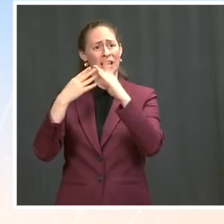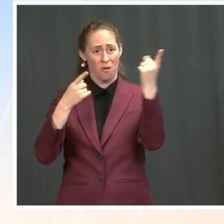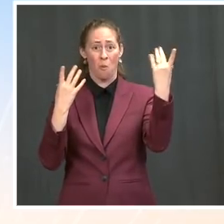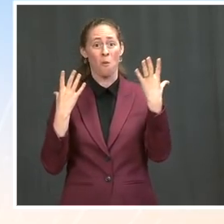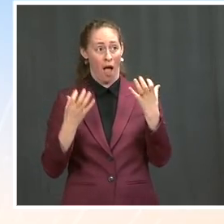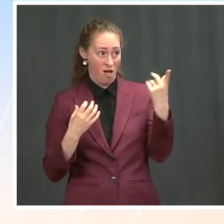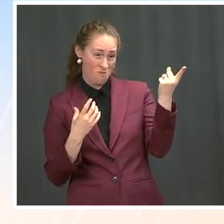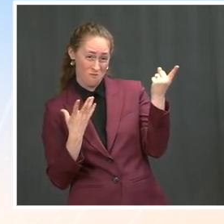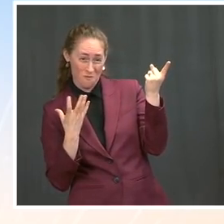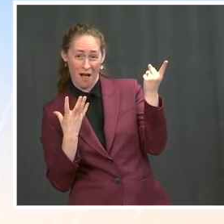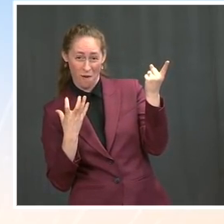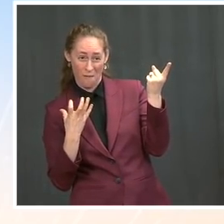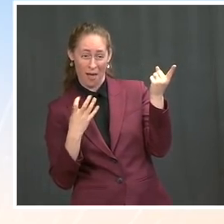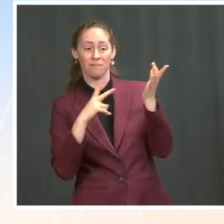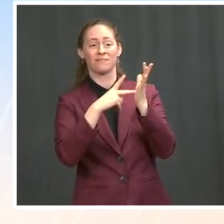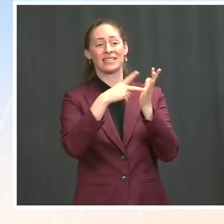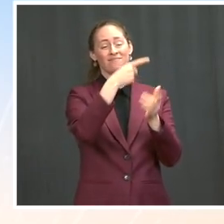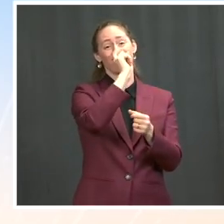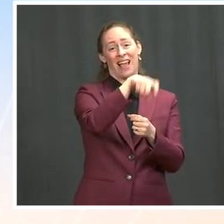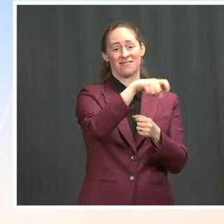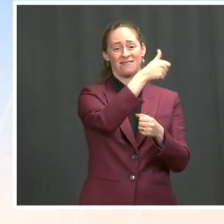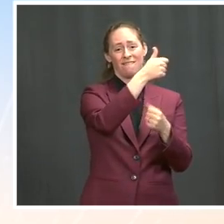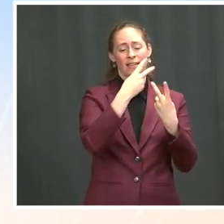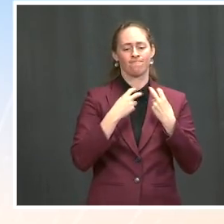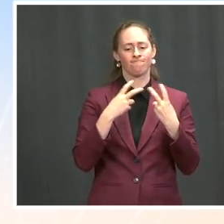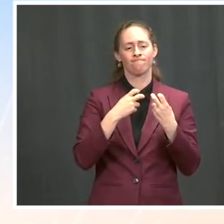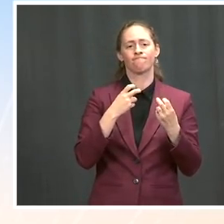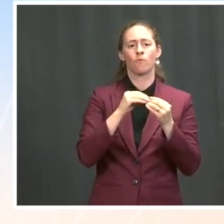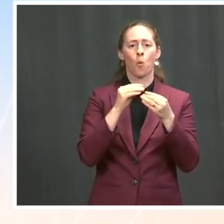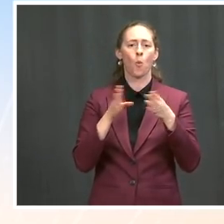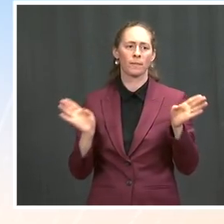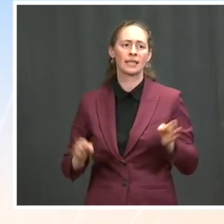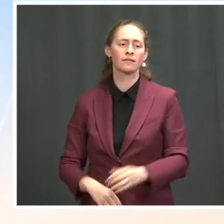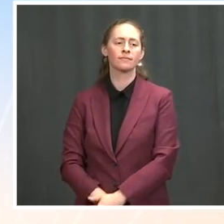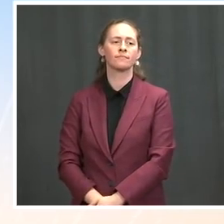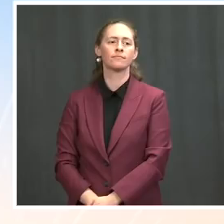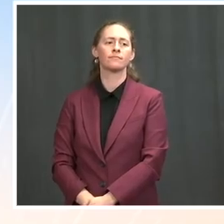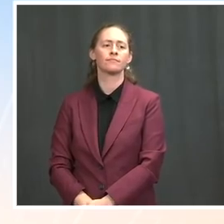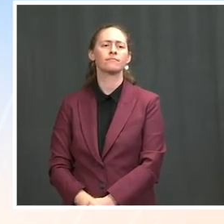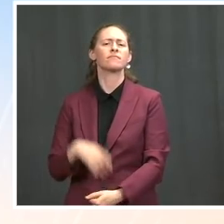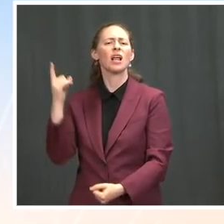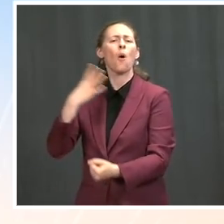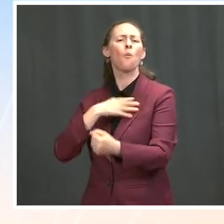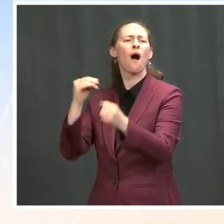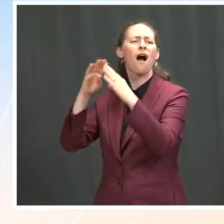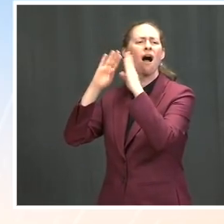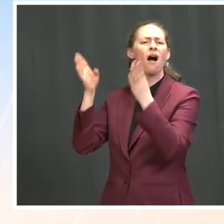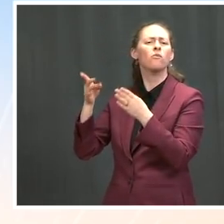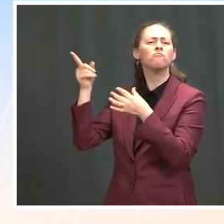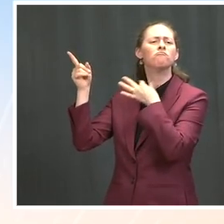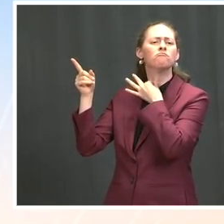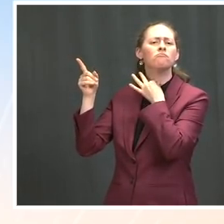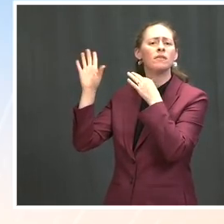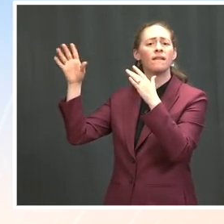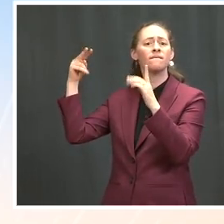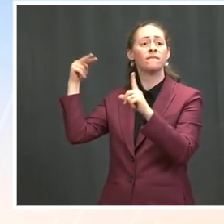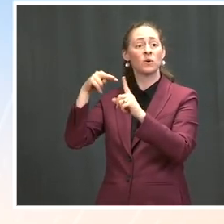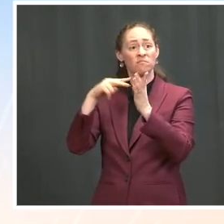The Press: And so, the White House's position would be that isolation from the international community is more of a deterrent than,